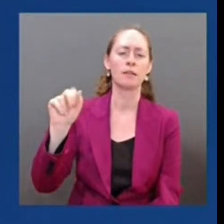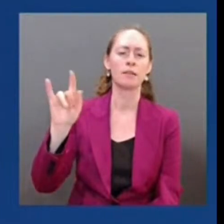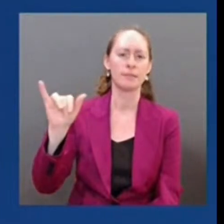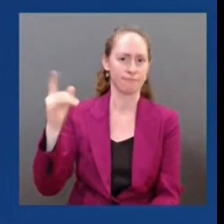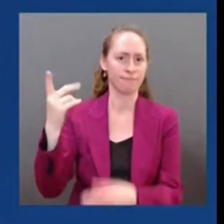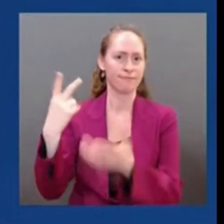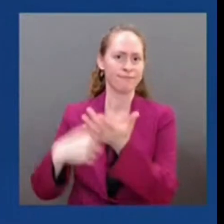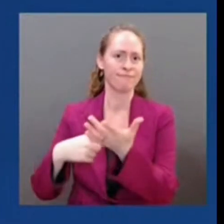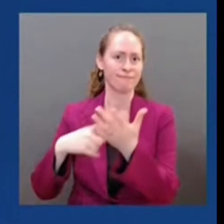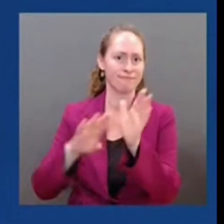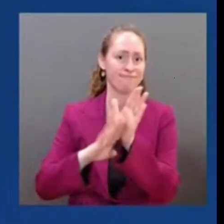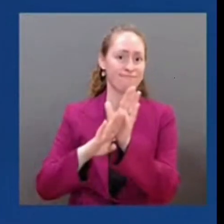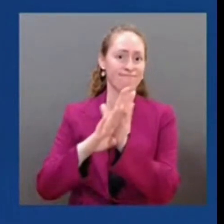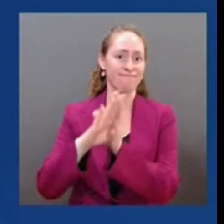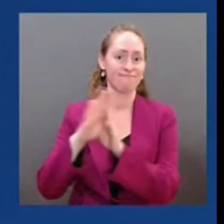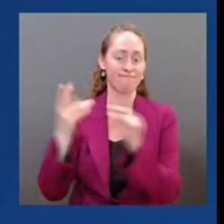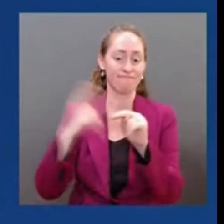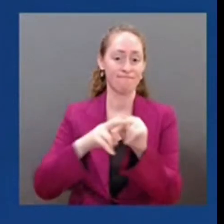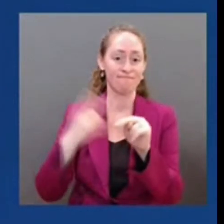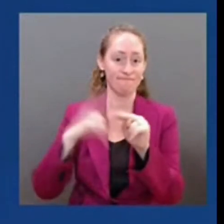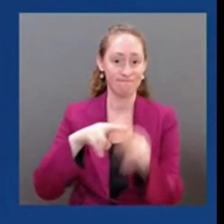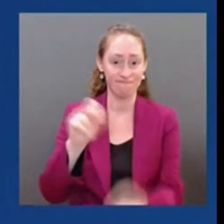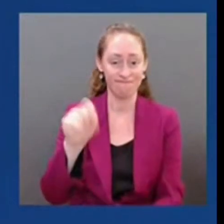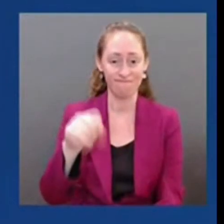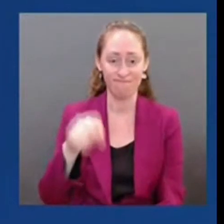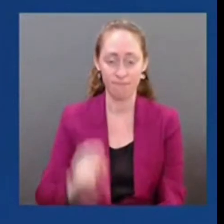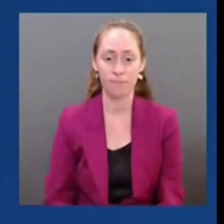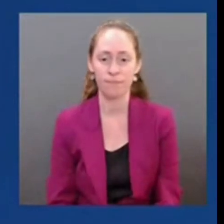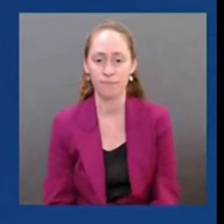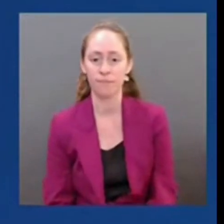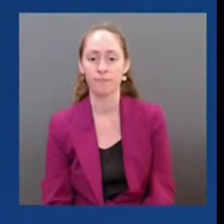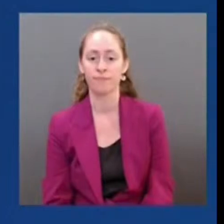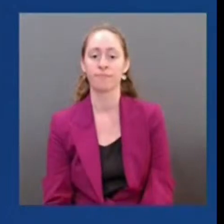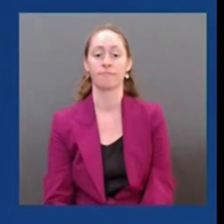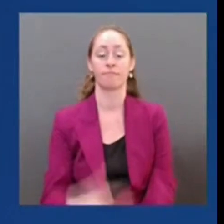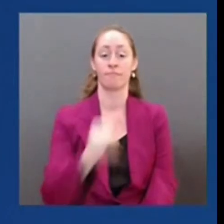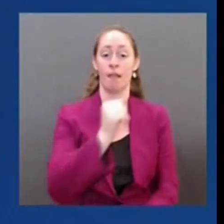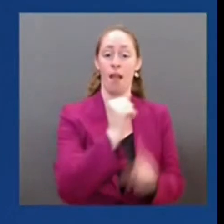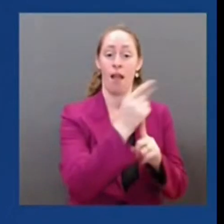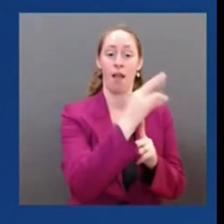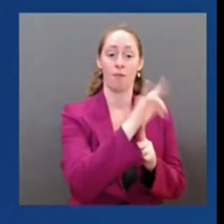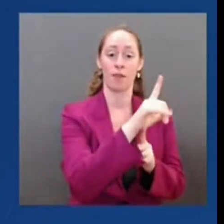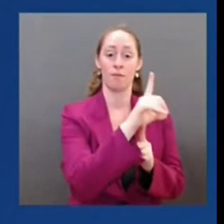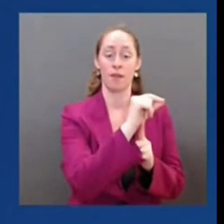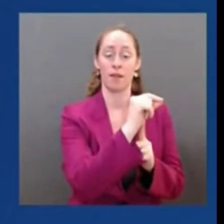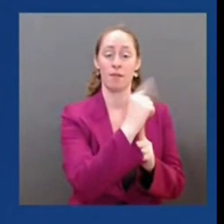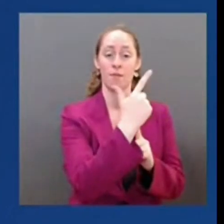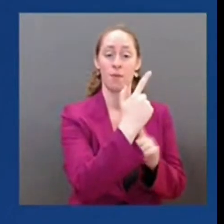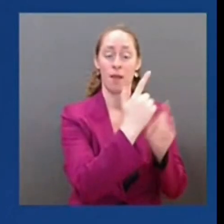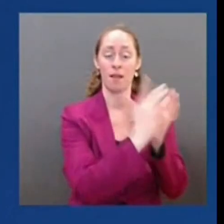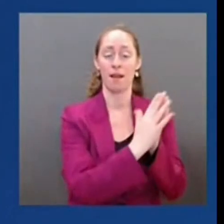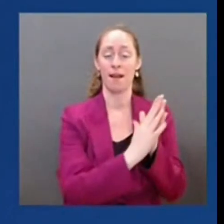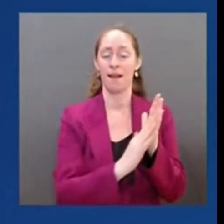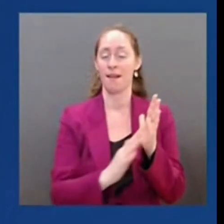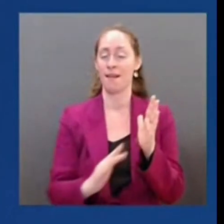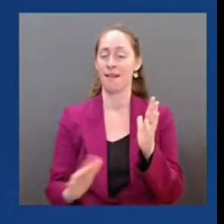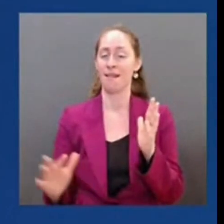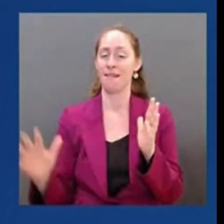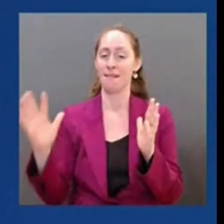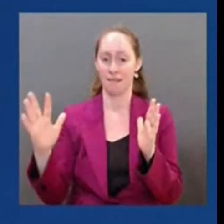CAN I REGARDING THE INCREASE IN